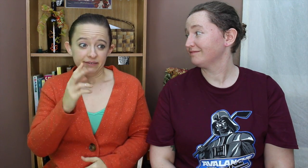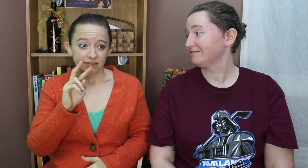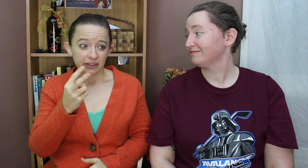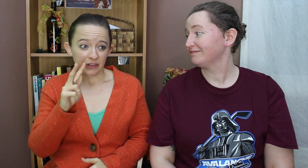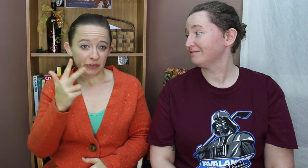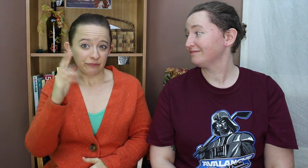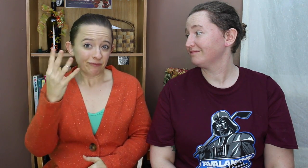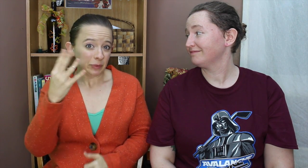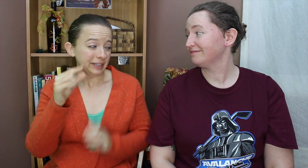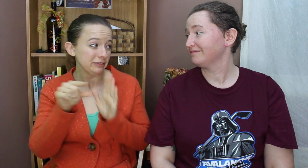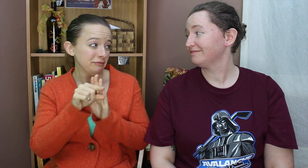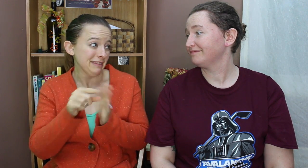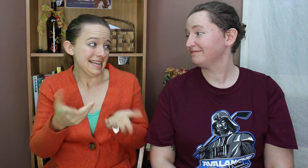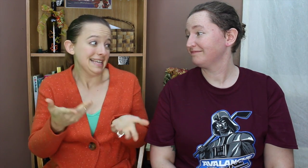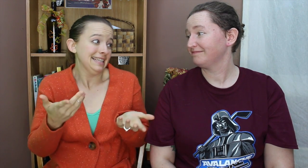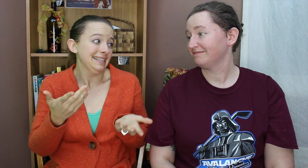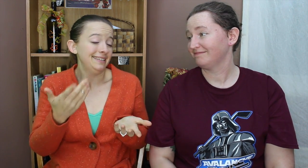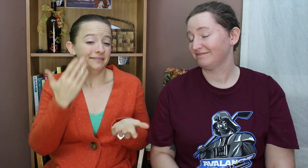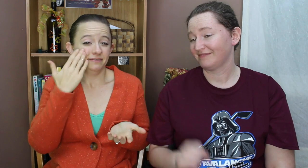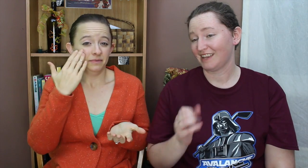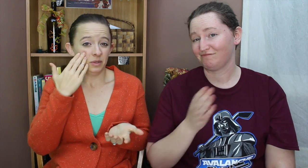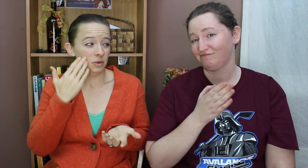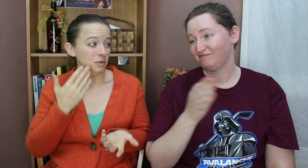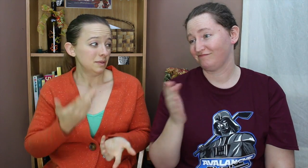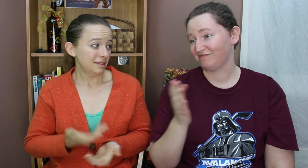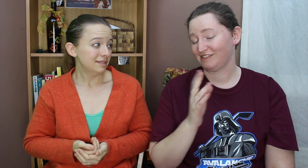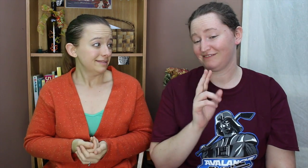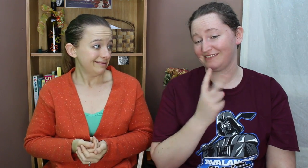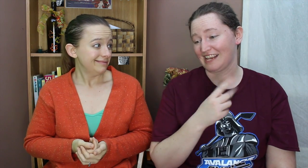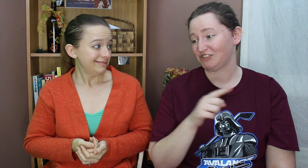people graduate with a reading level of like 2nd t0 4th grade.